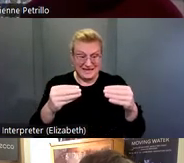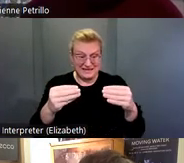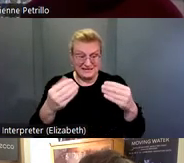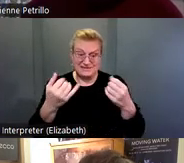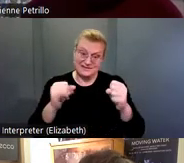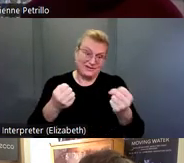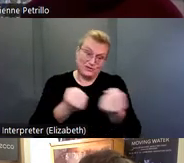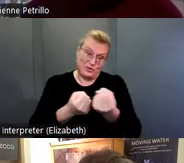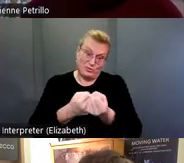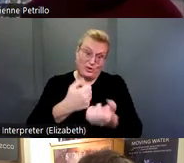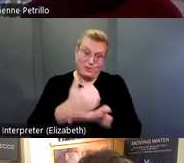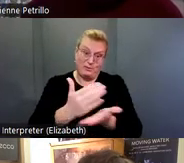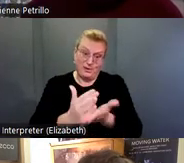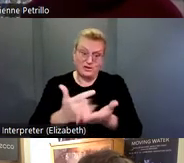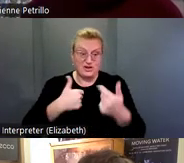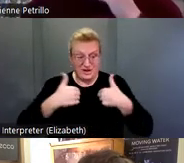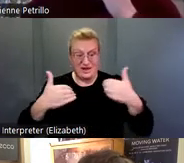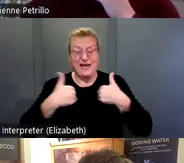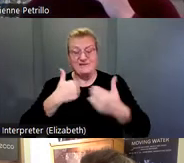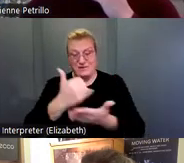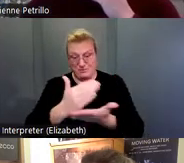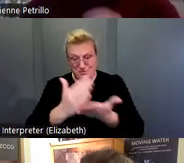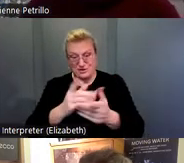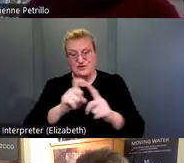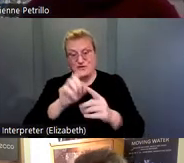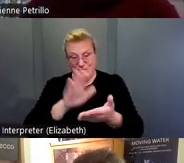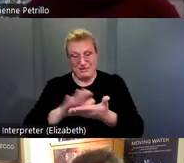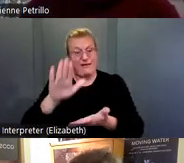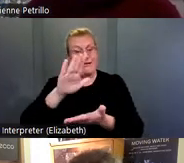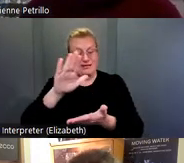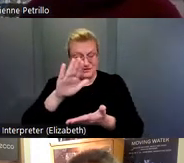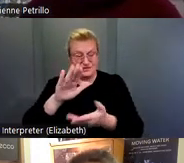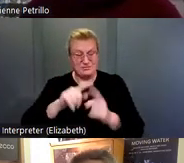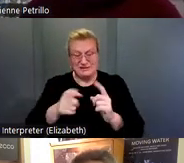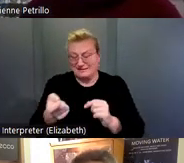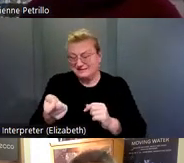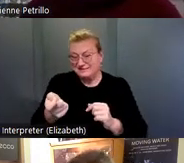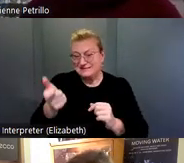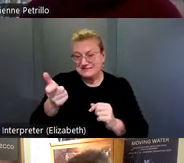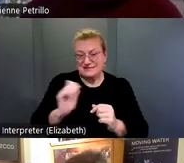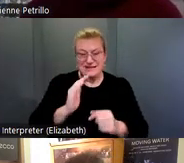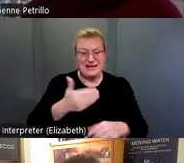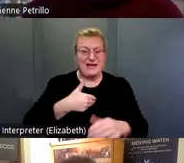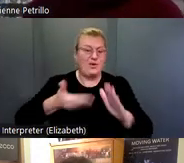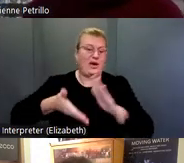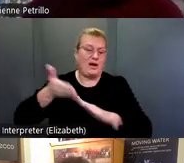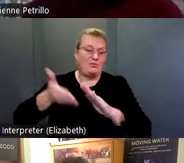I mean, I have a budget from the college but that's only a portion of our operating budget,